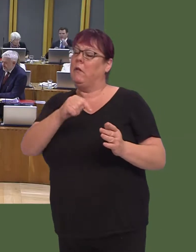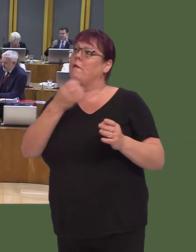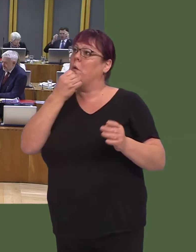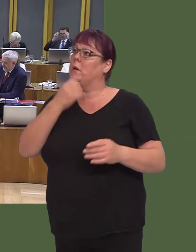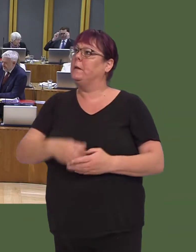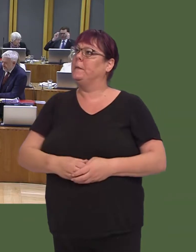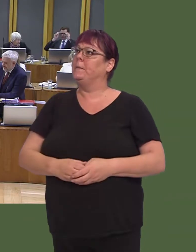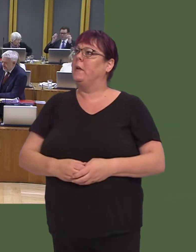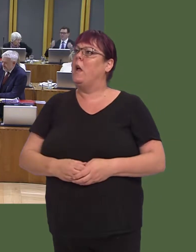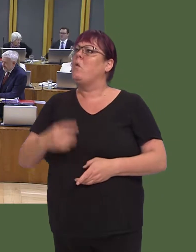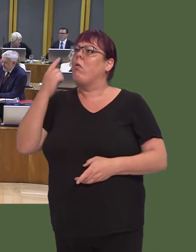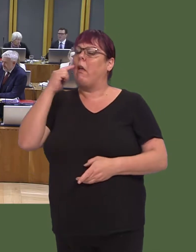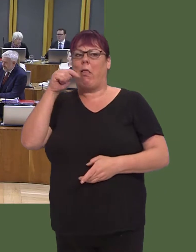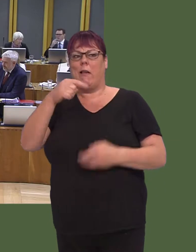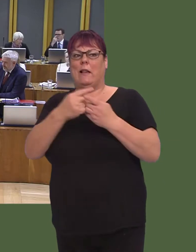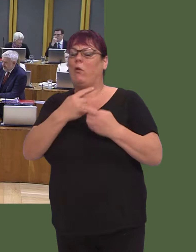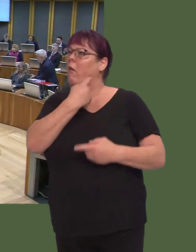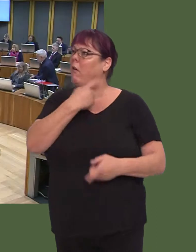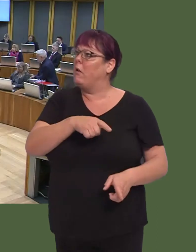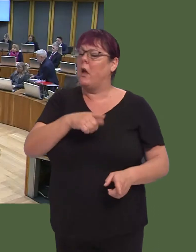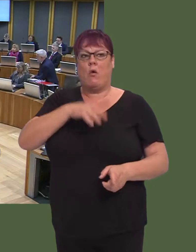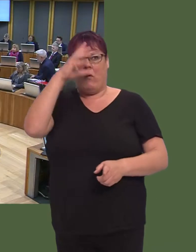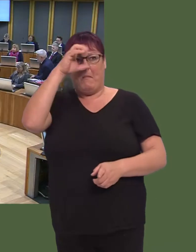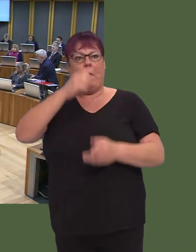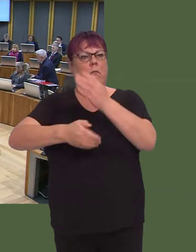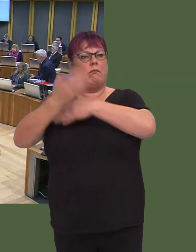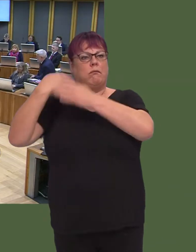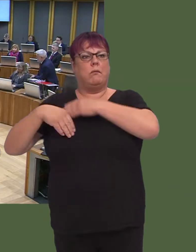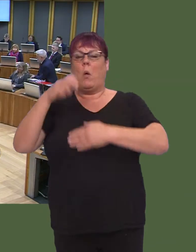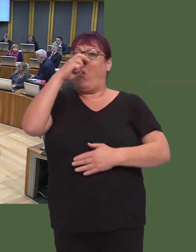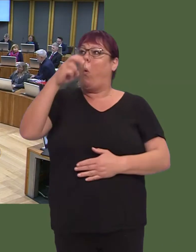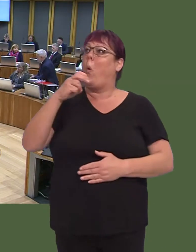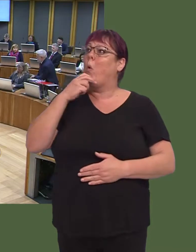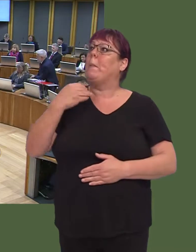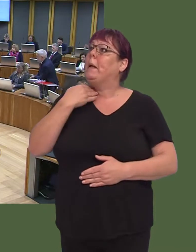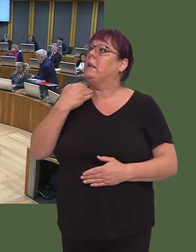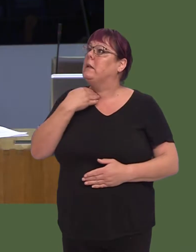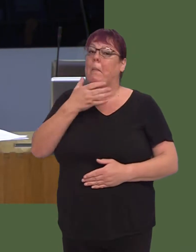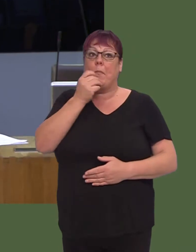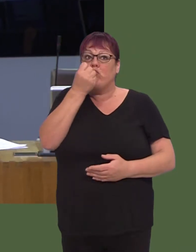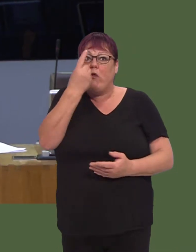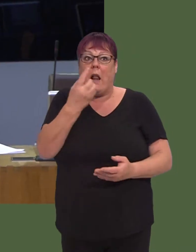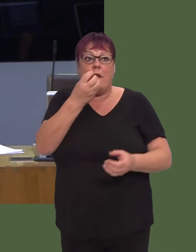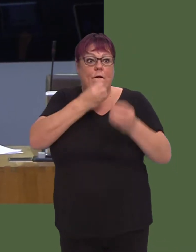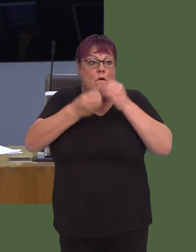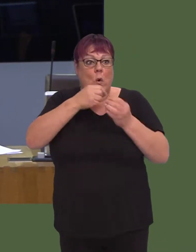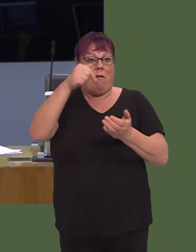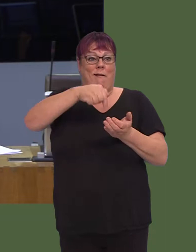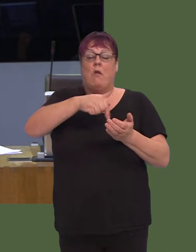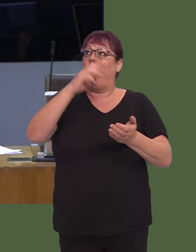Now, I don't think we should be downplaying this issue. I remember that we had a scandal over horse meat a few years ago, and I think this lack